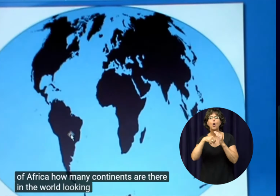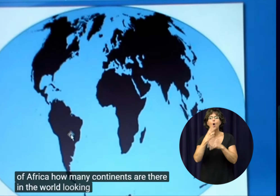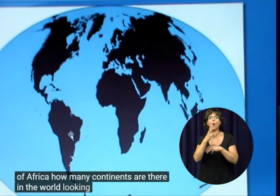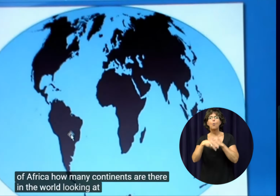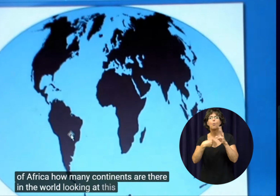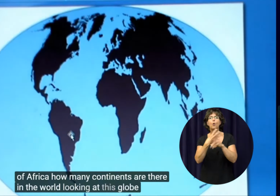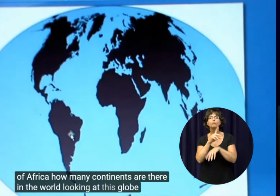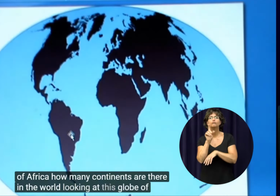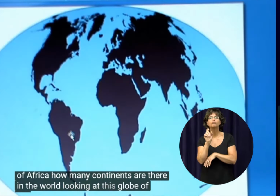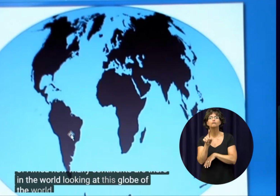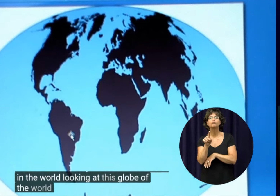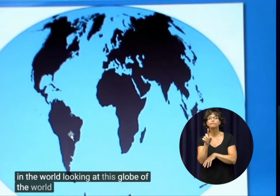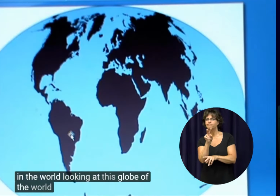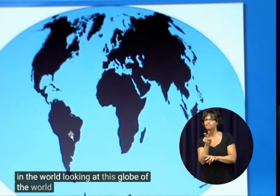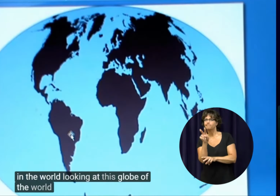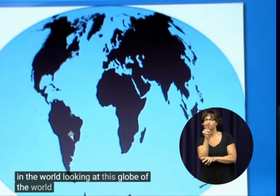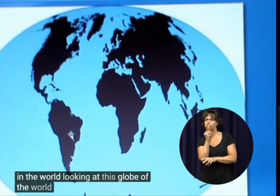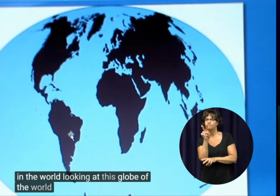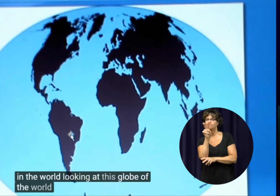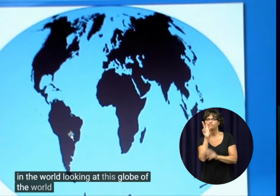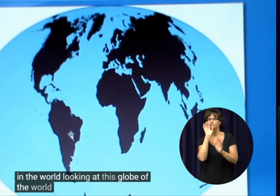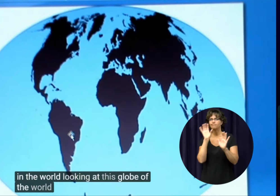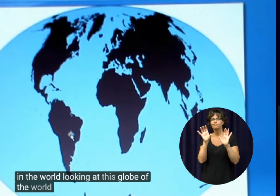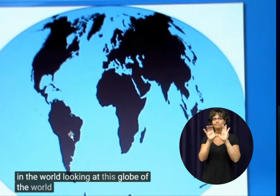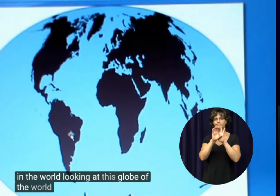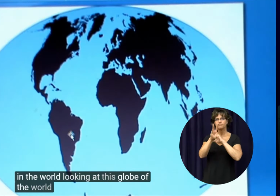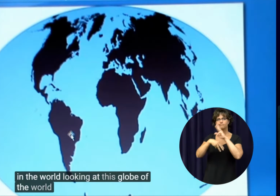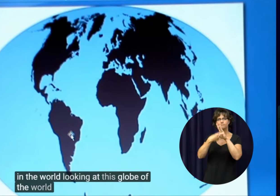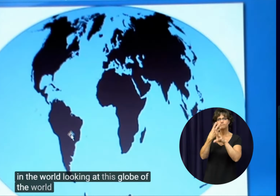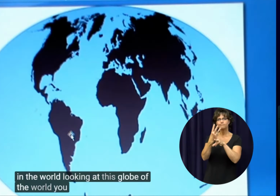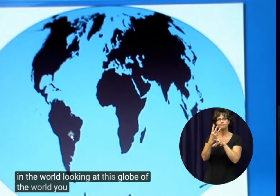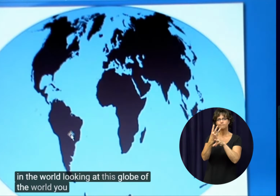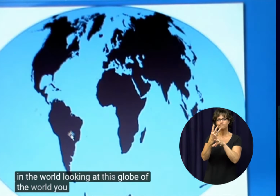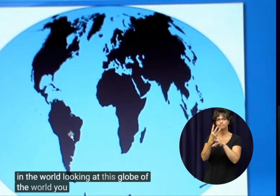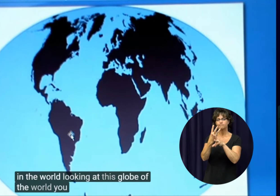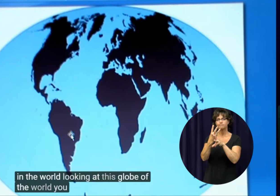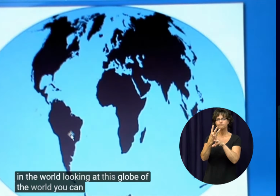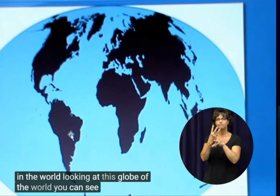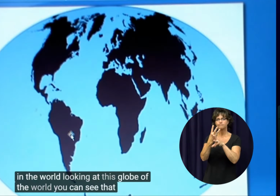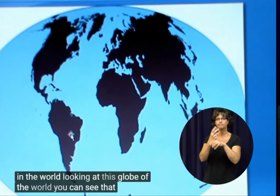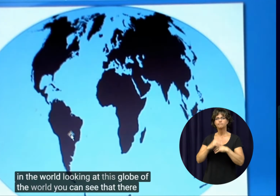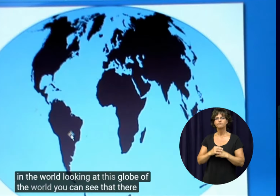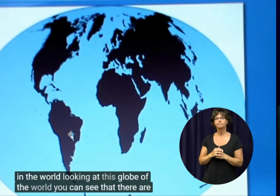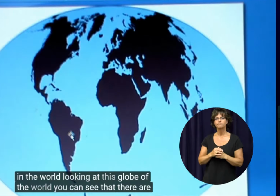Looking at this globe of the world, you can see that there are?